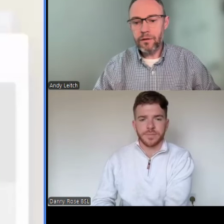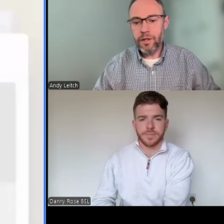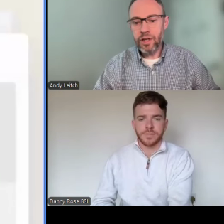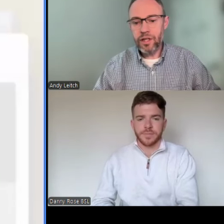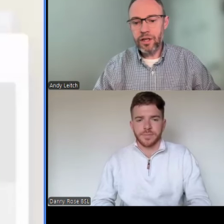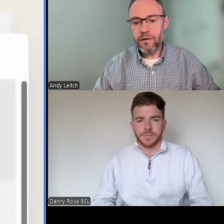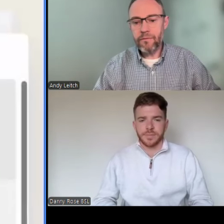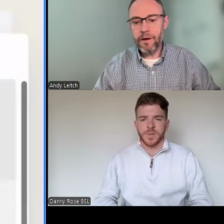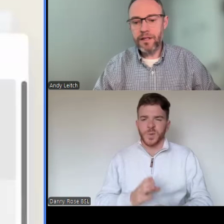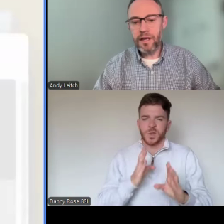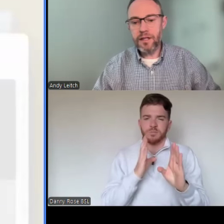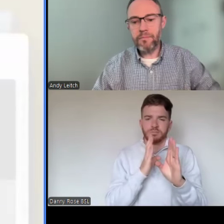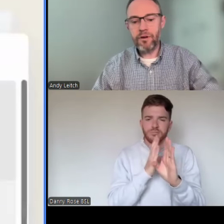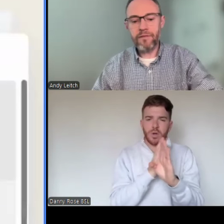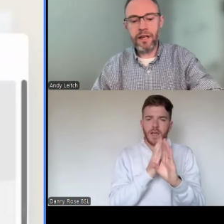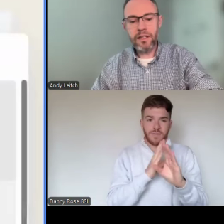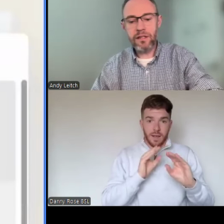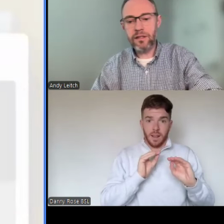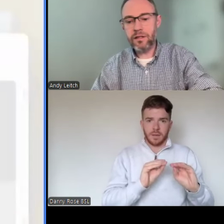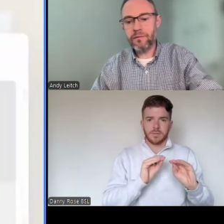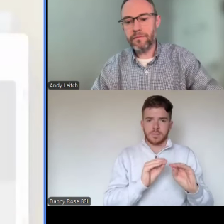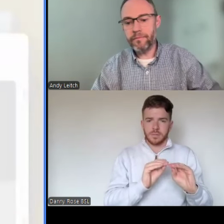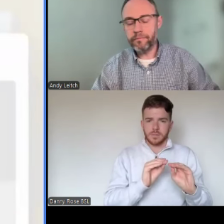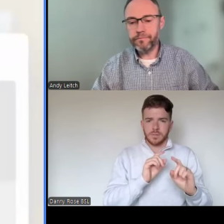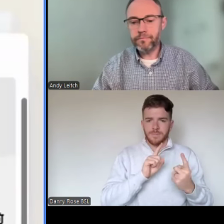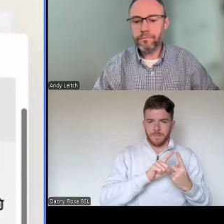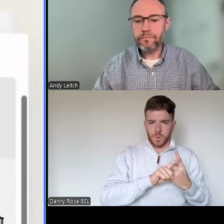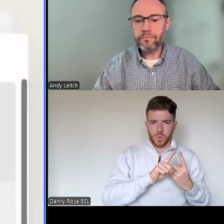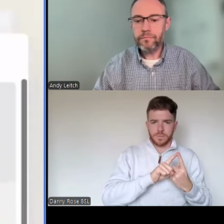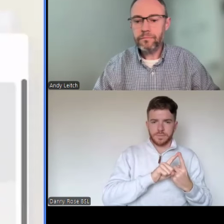I'm going to change that from basic to private lessons.